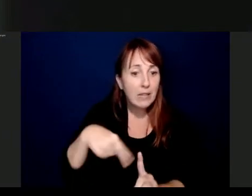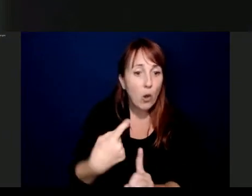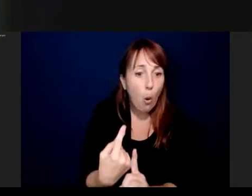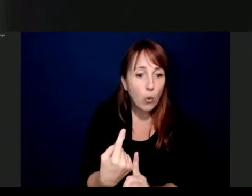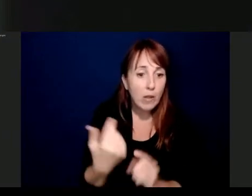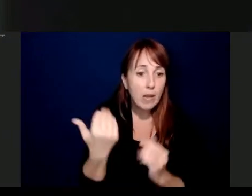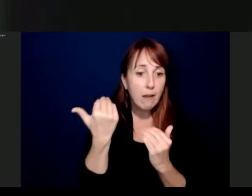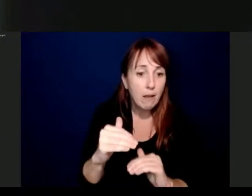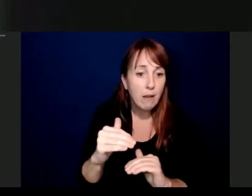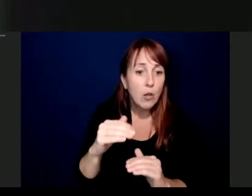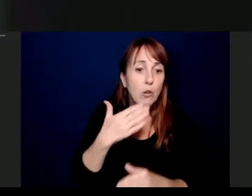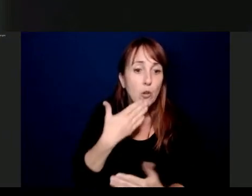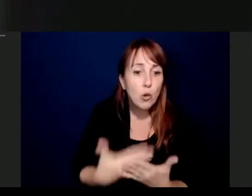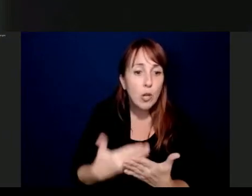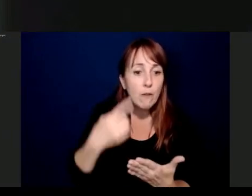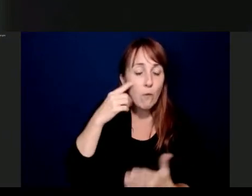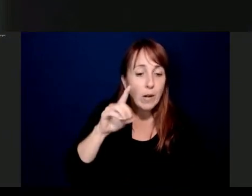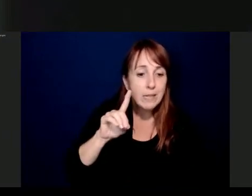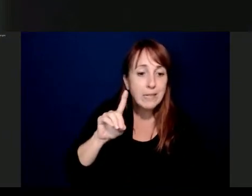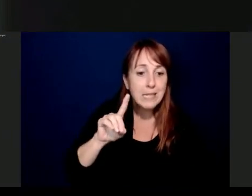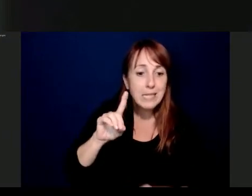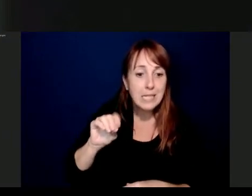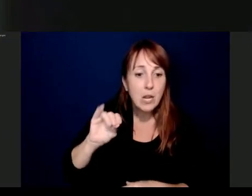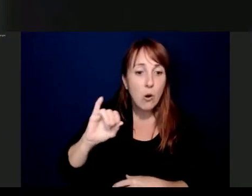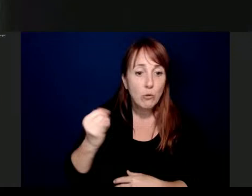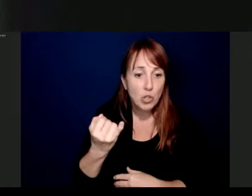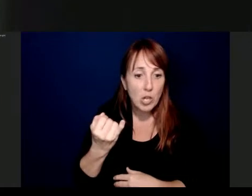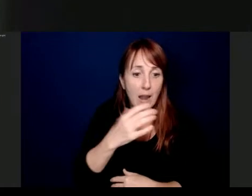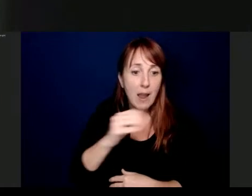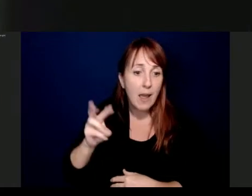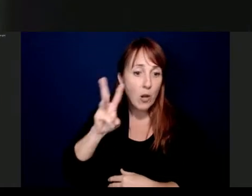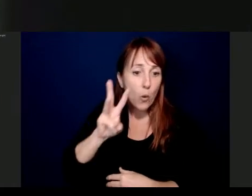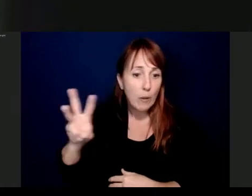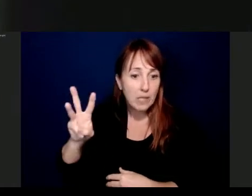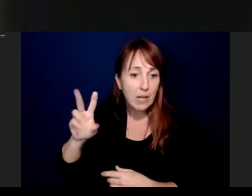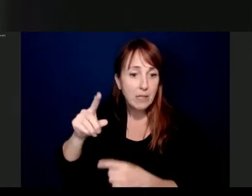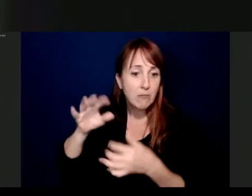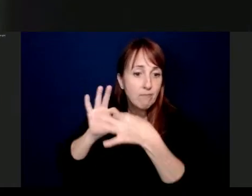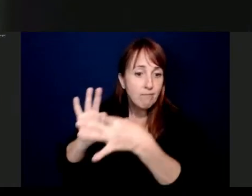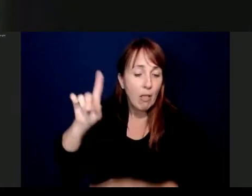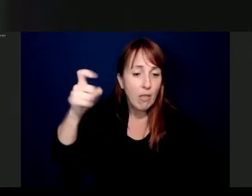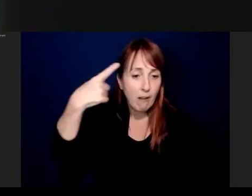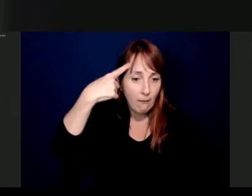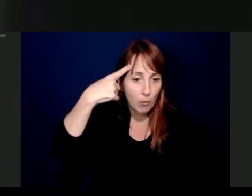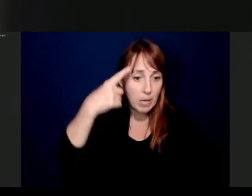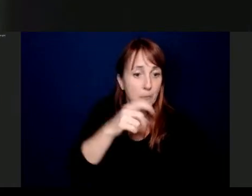for the Department of Justice and government websites. Other standards that are being used